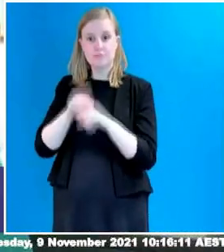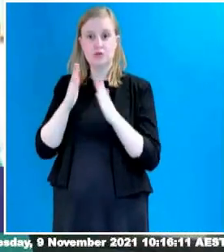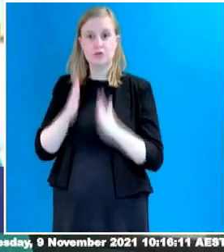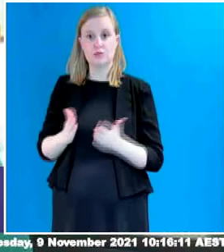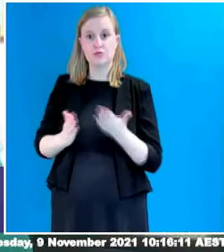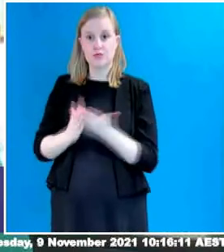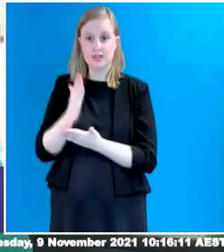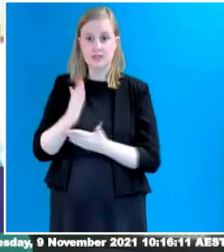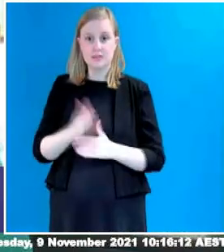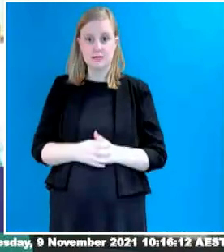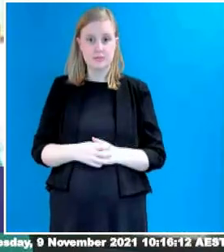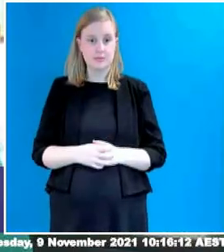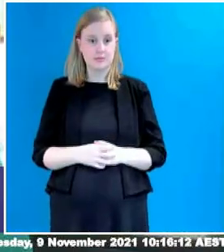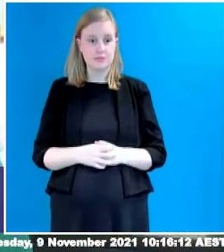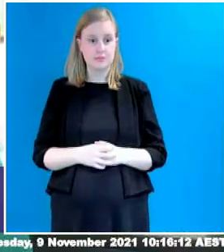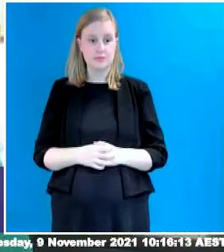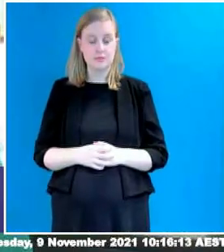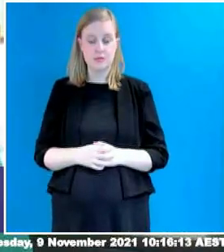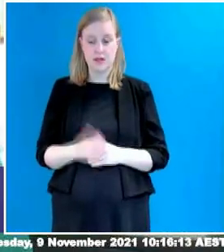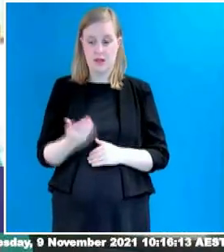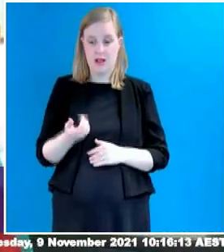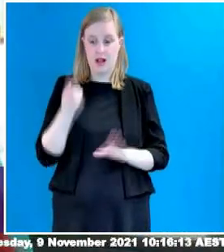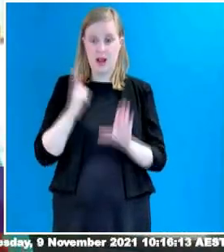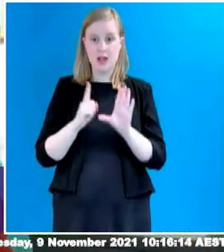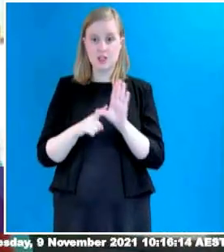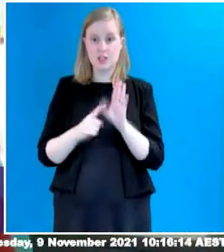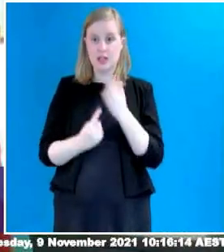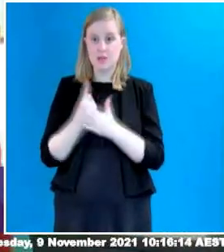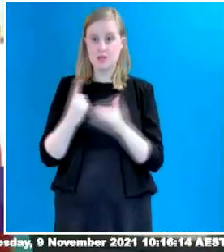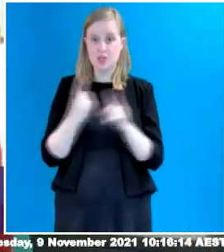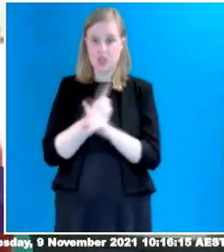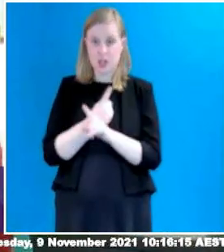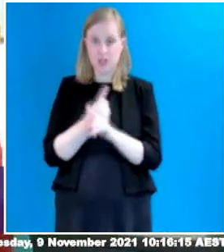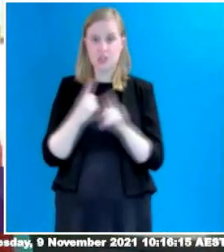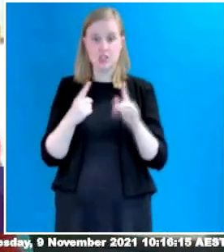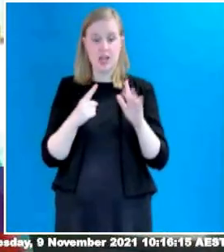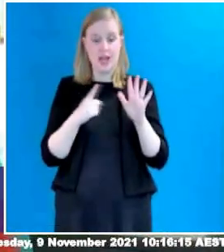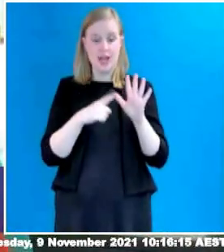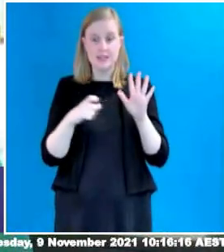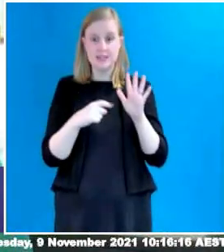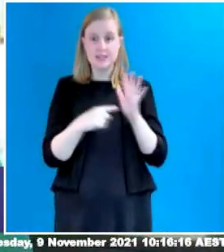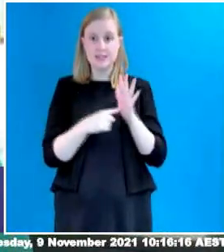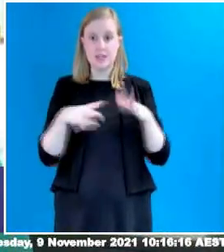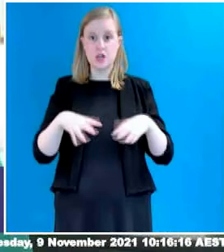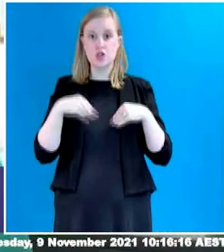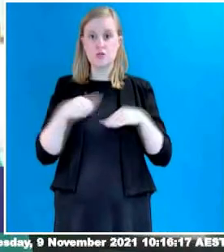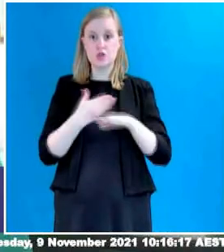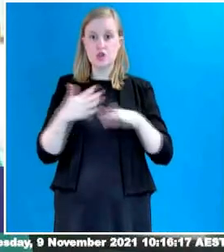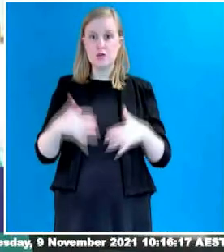The other change has been that last year the ACT adopted a wellbeing framework, based on the New Zealand model.